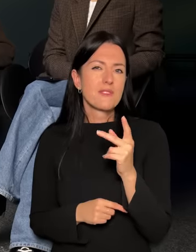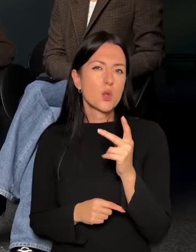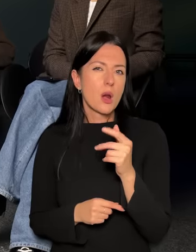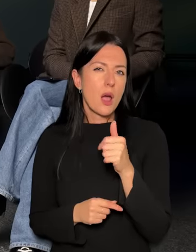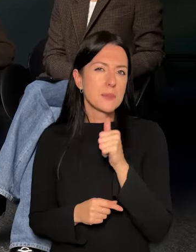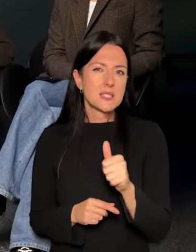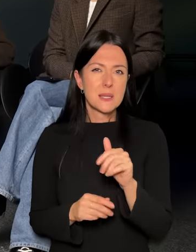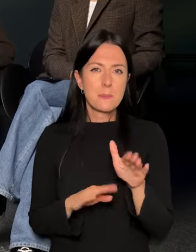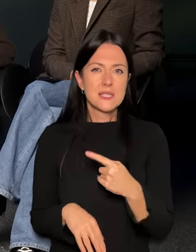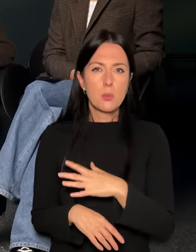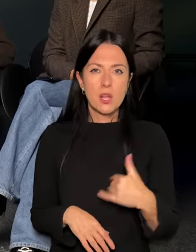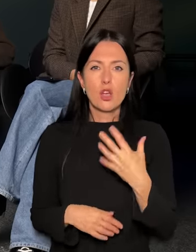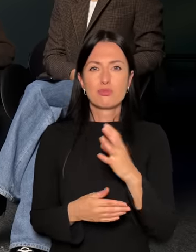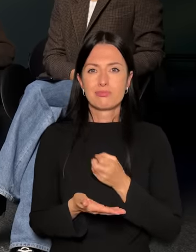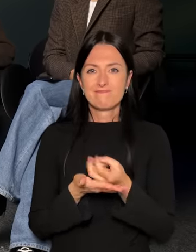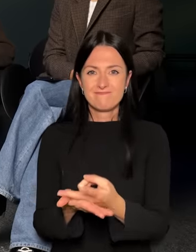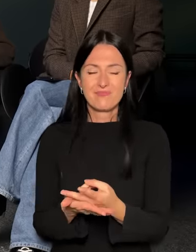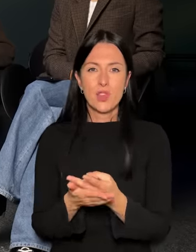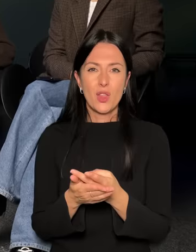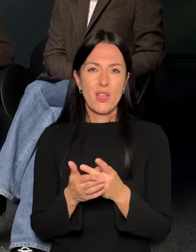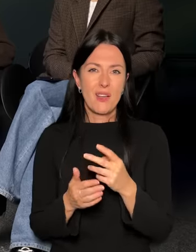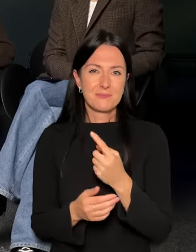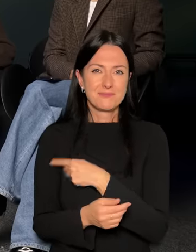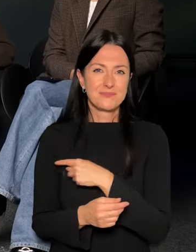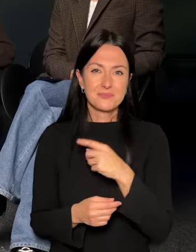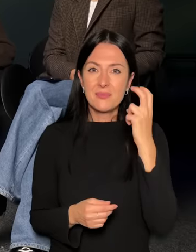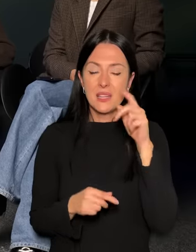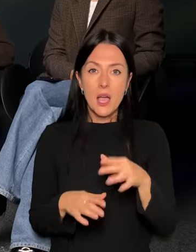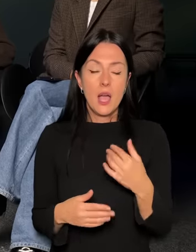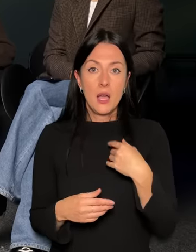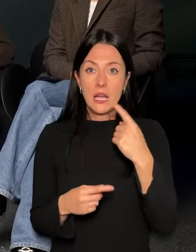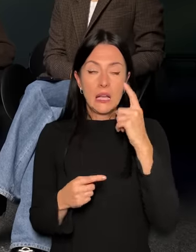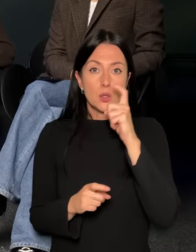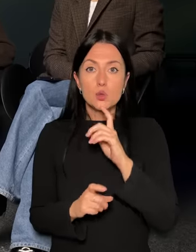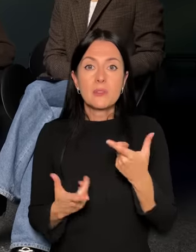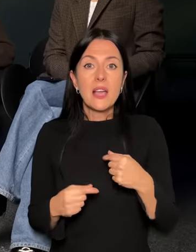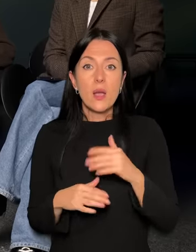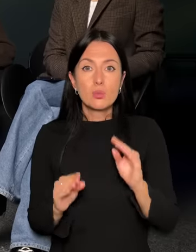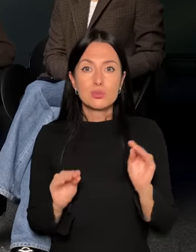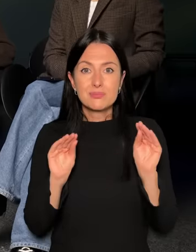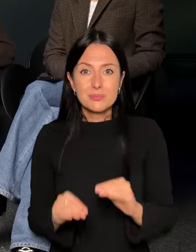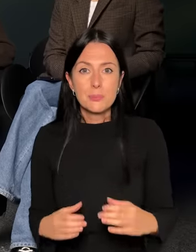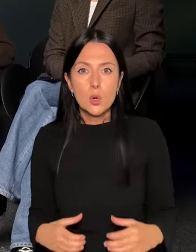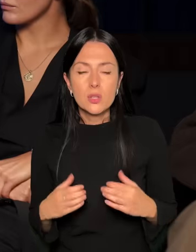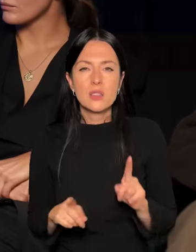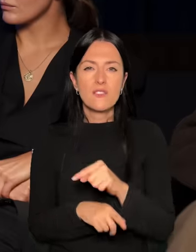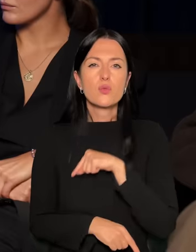I was still in a hospital in Kyiv. I really didn't even understand where I would get prosthetics. And I was in so much internal pain,